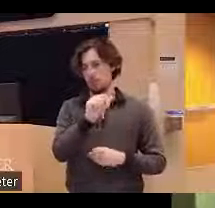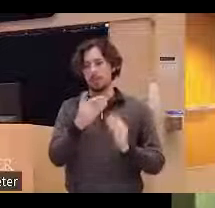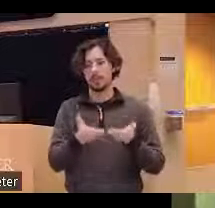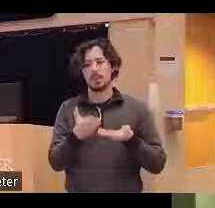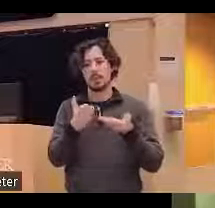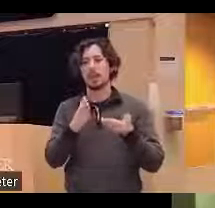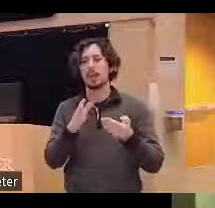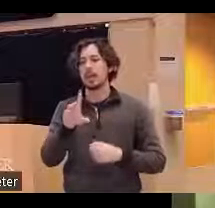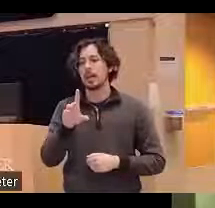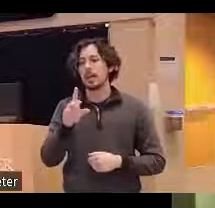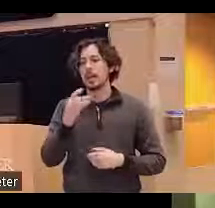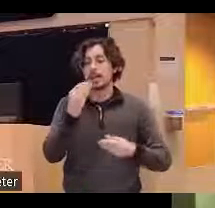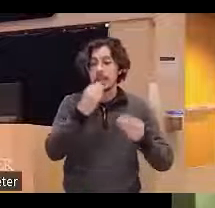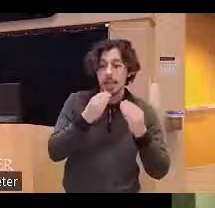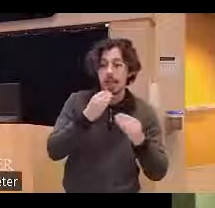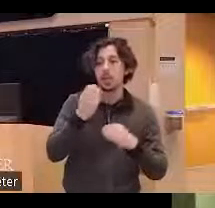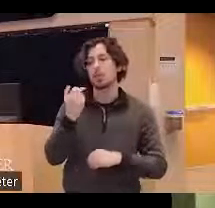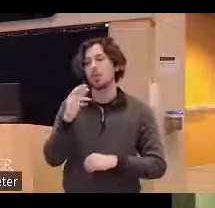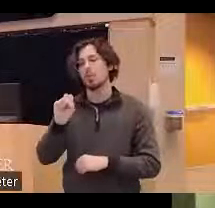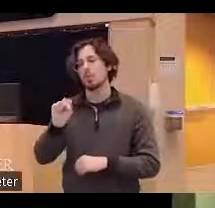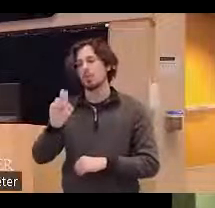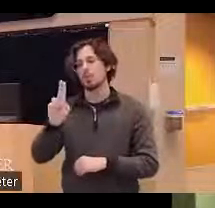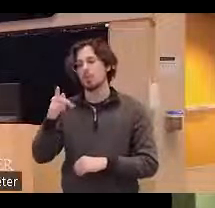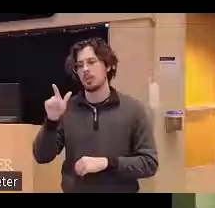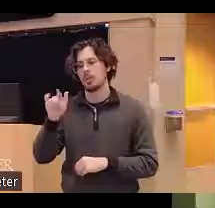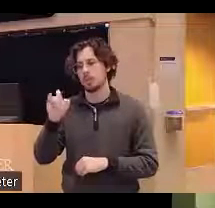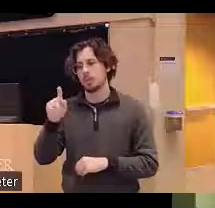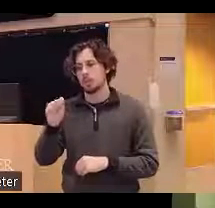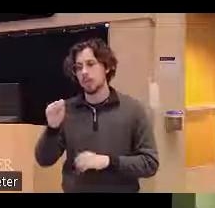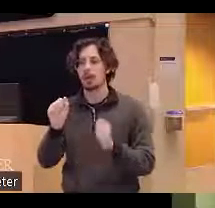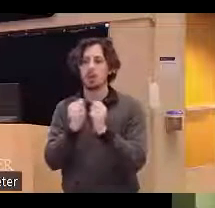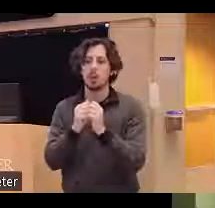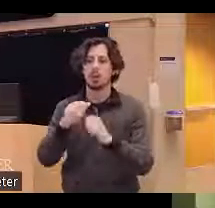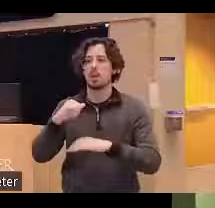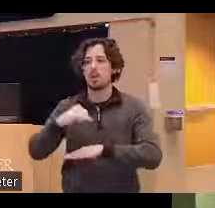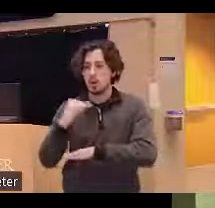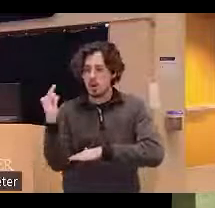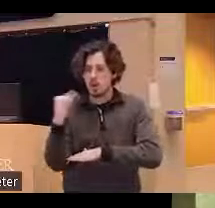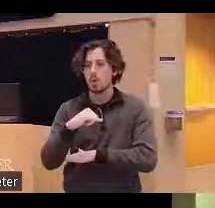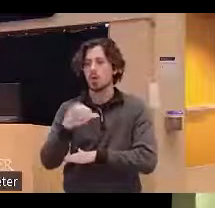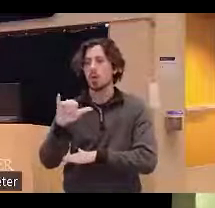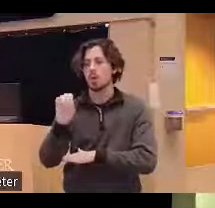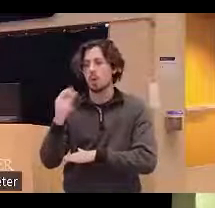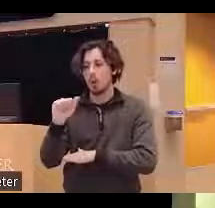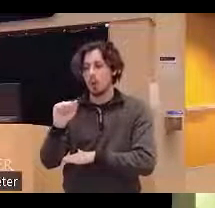maybe supplements um along maybe with yoga and things that will increase vagal activity could